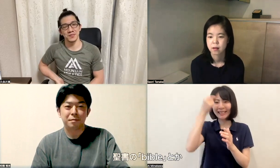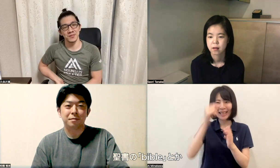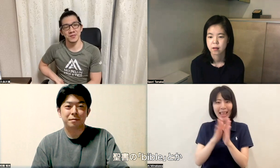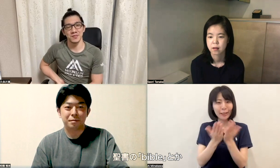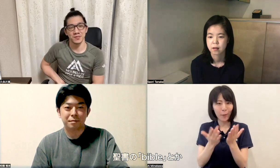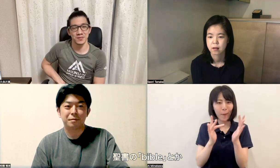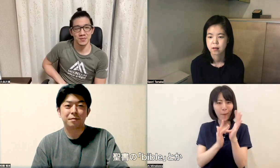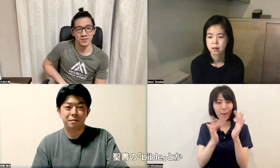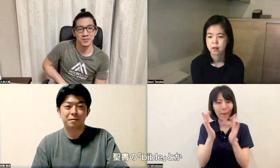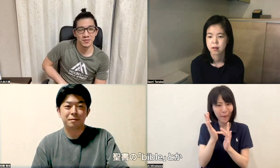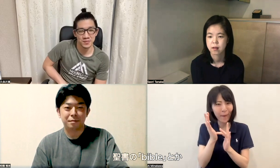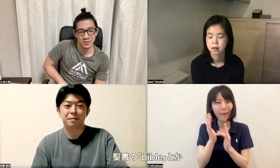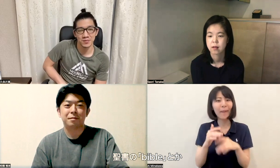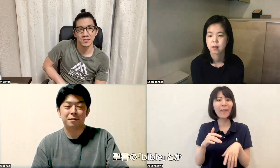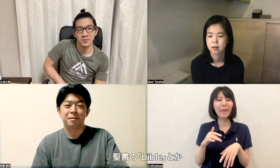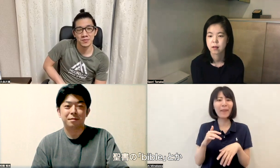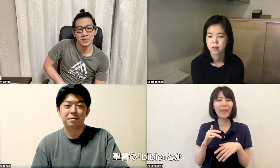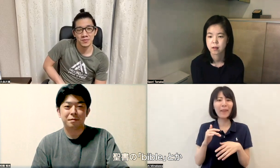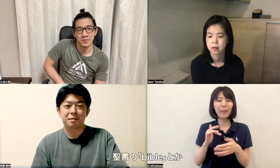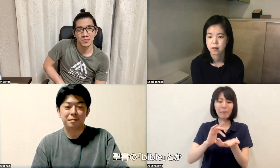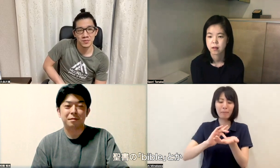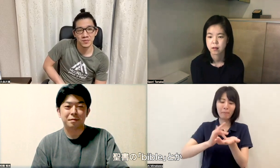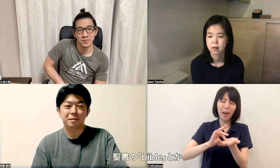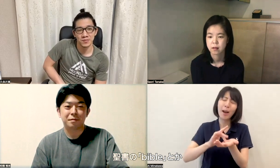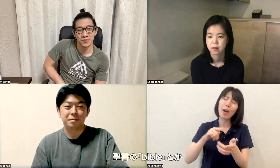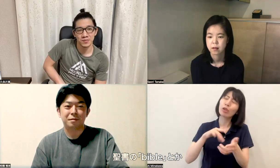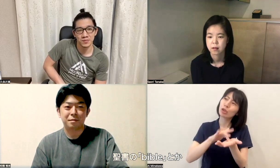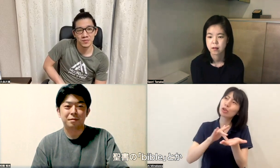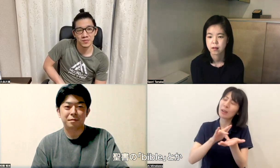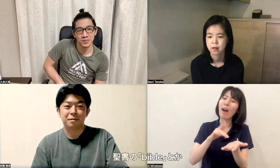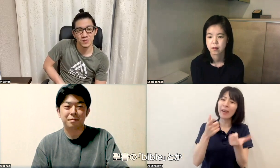bible or medicine.